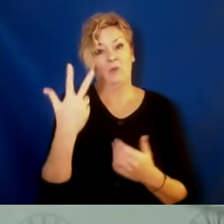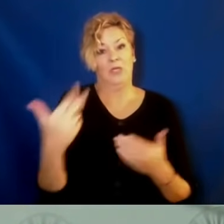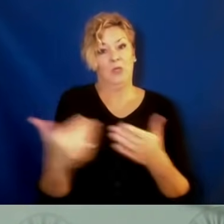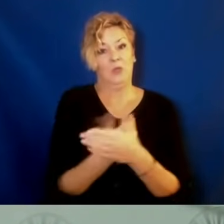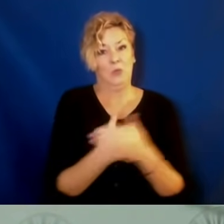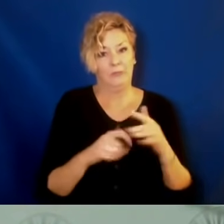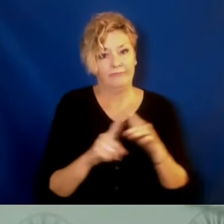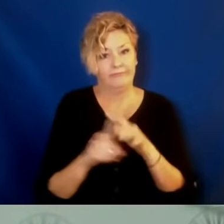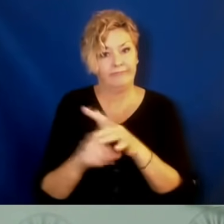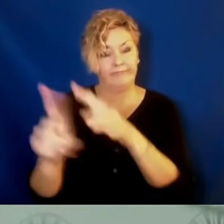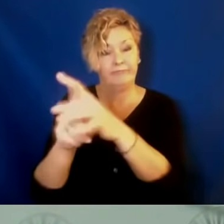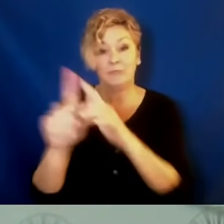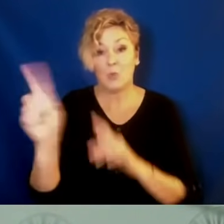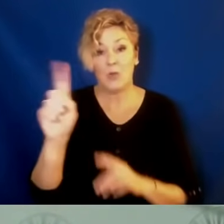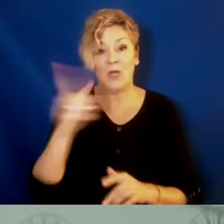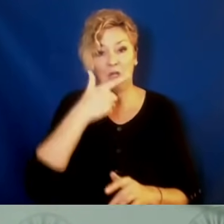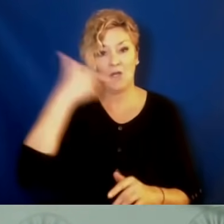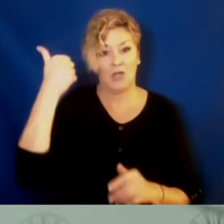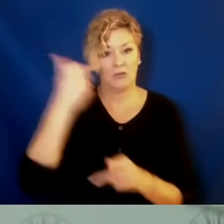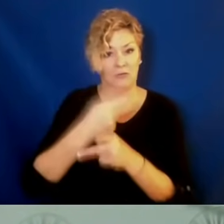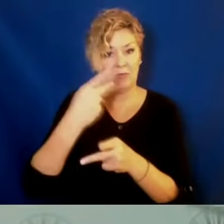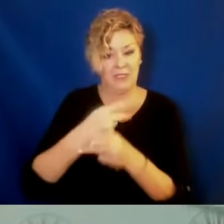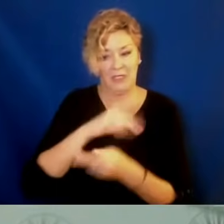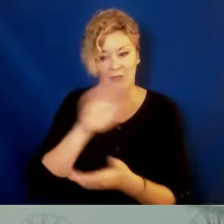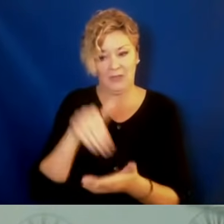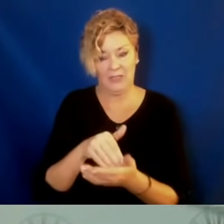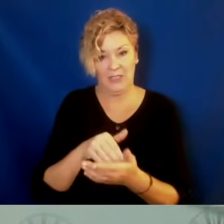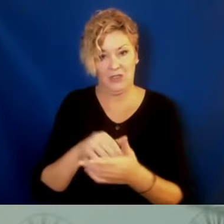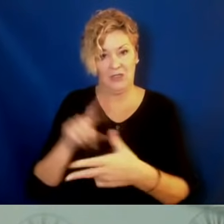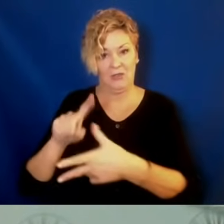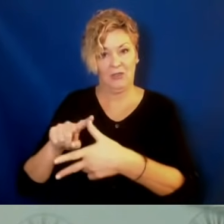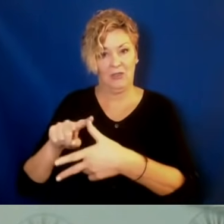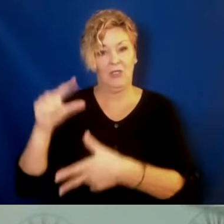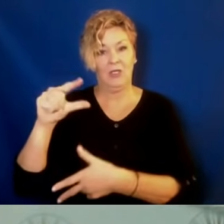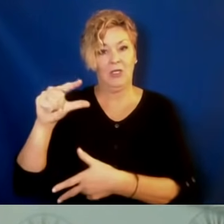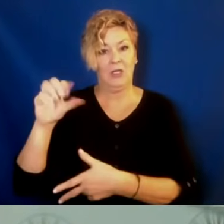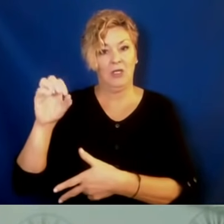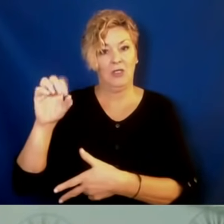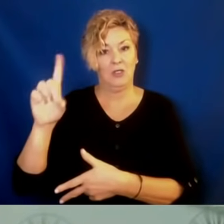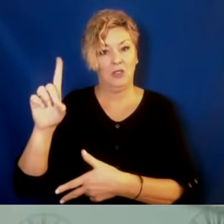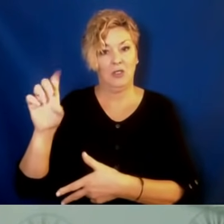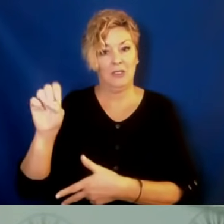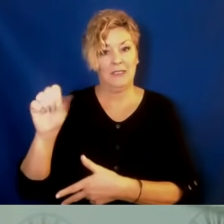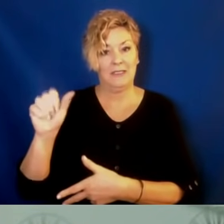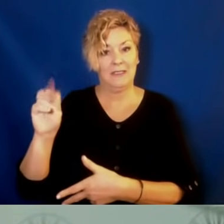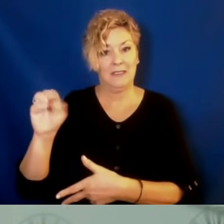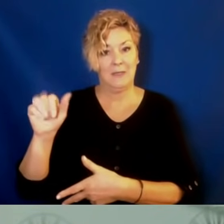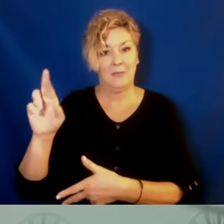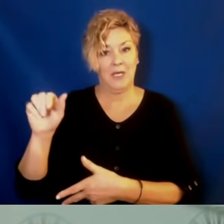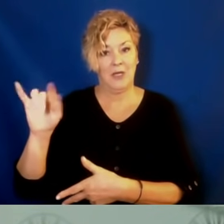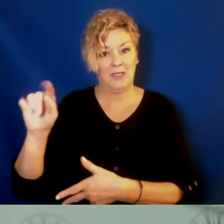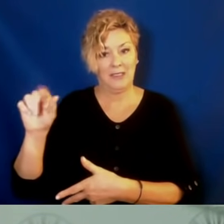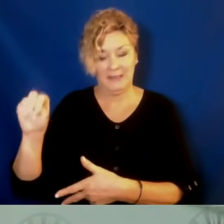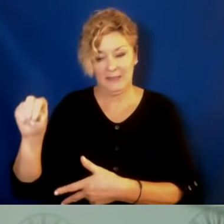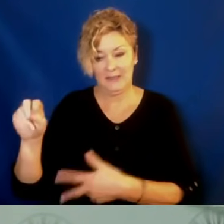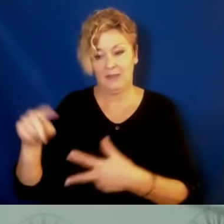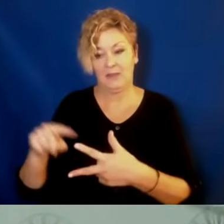There are 3 new healthcare outbreaks reported in this period, good Samaritan care view Centre and the rosary manner in Dawson Creek.